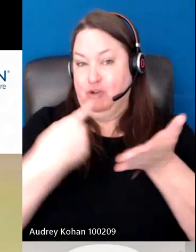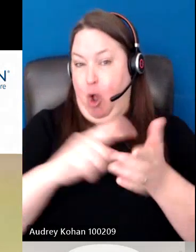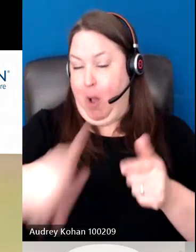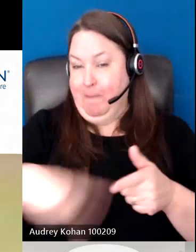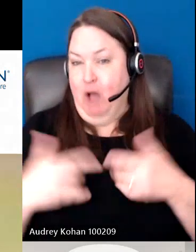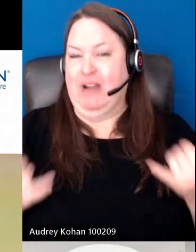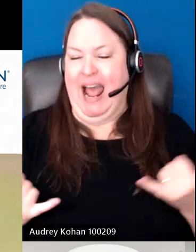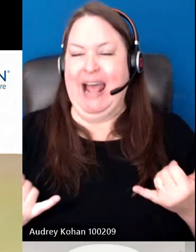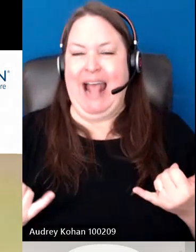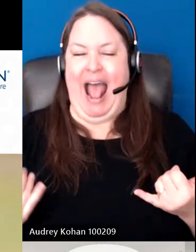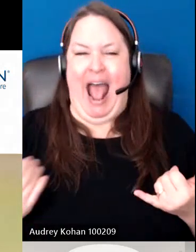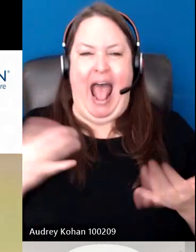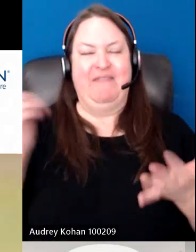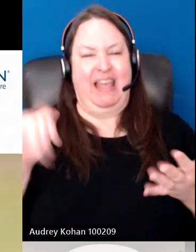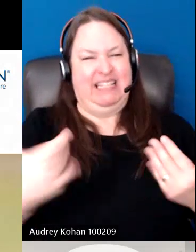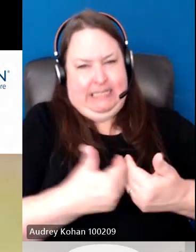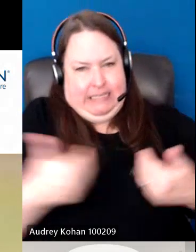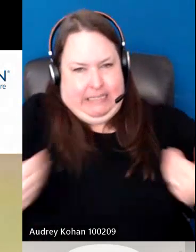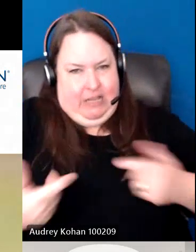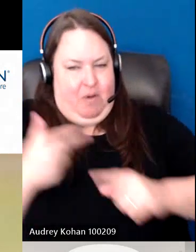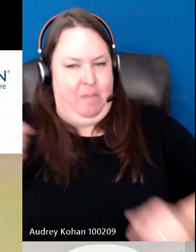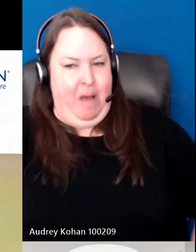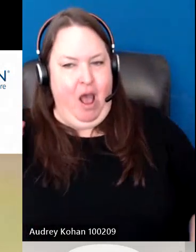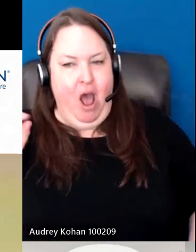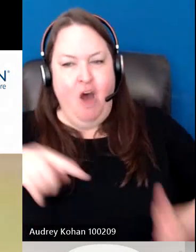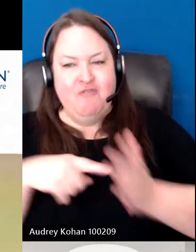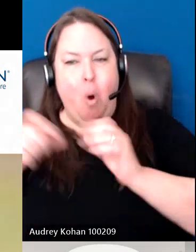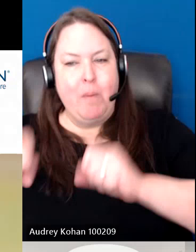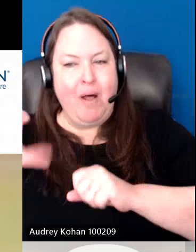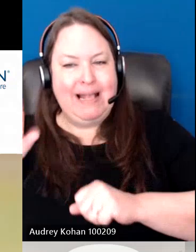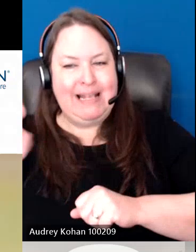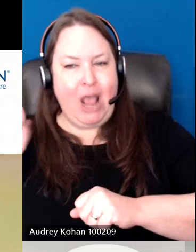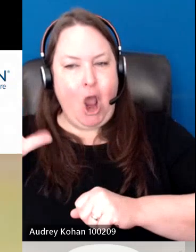exists independent of the Affordable Care Act so independent of the regulation and independent